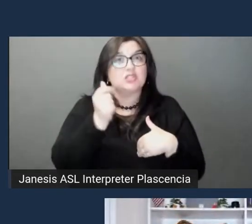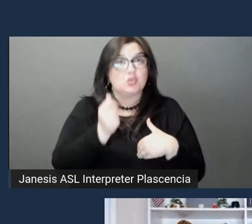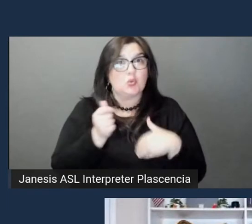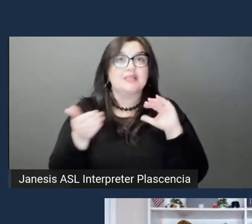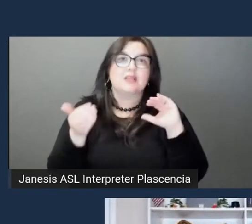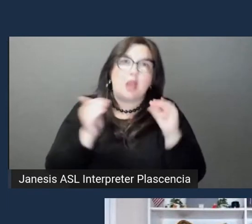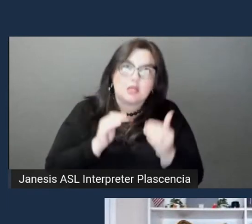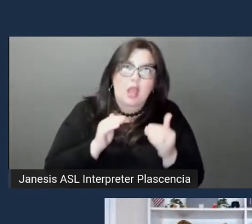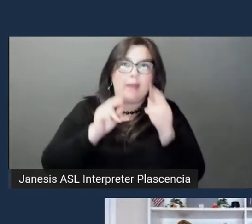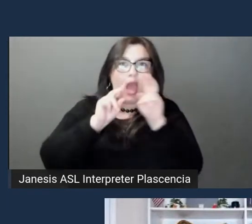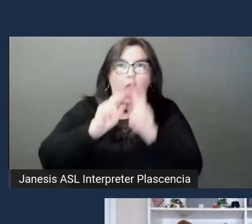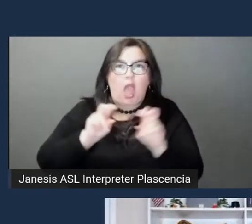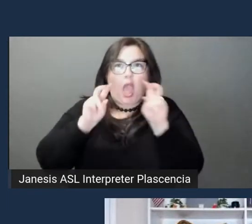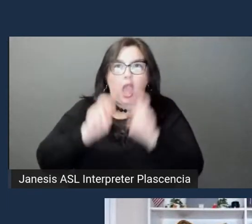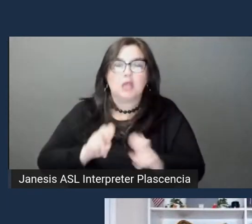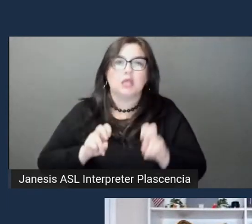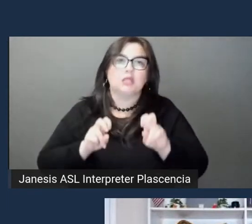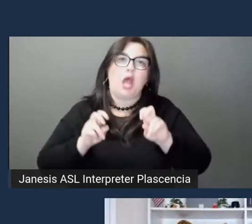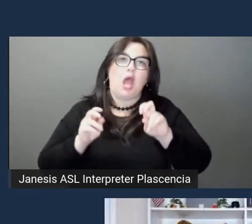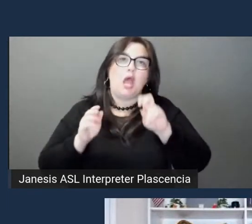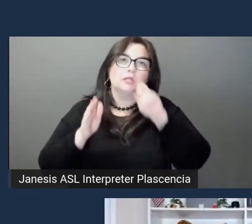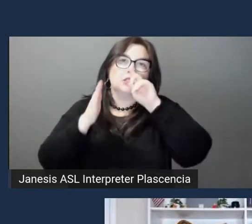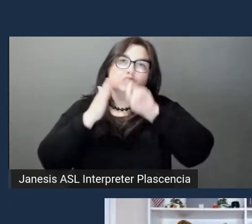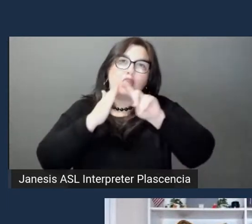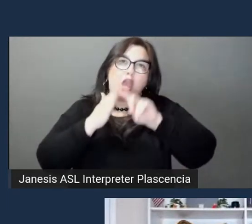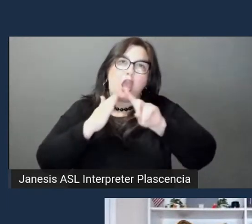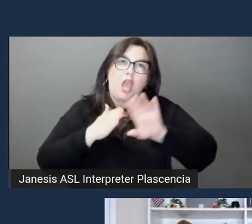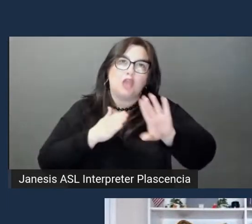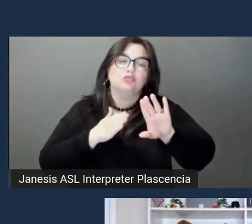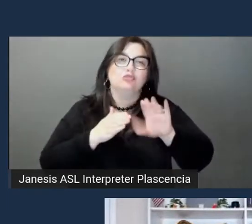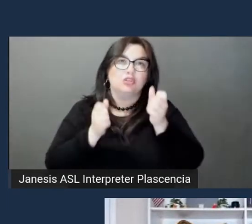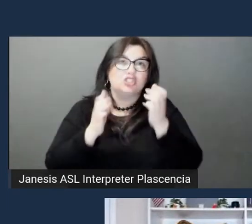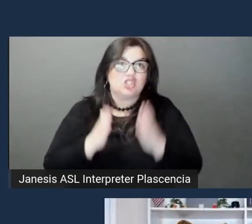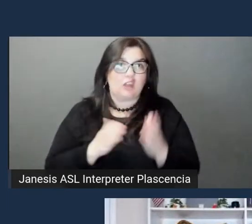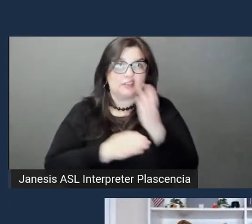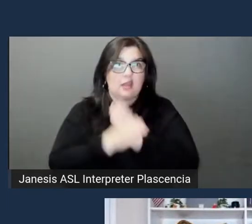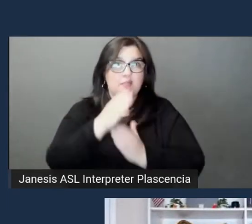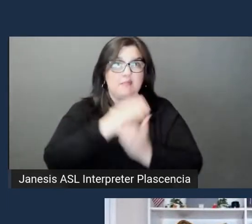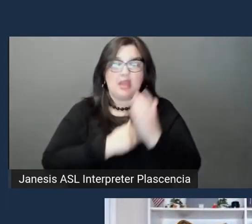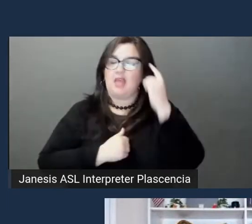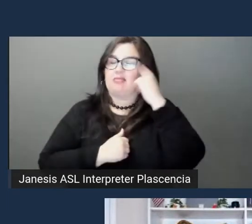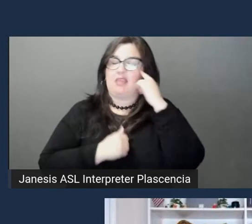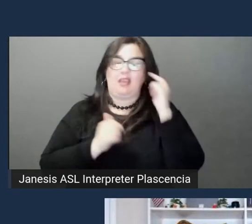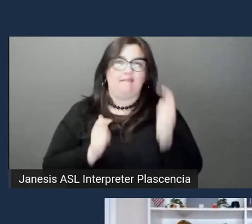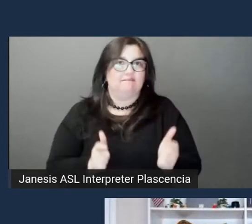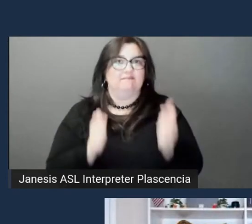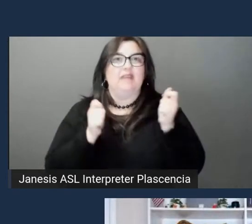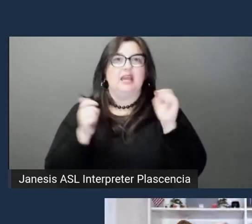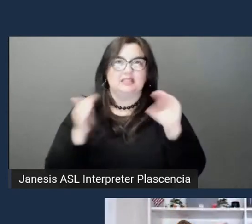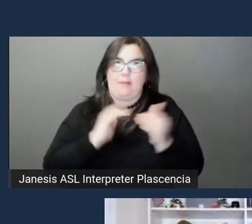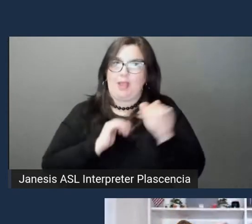and application, by the way, I think this is gonna be extremely fast compared to other options that people have had